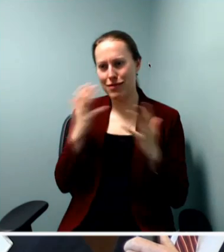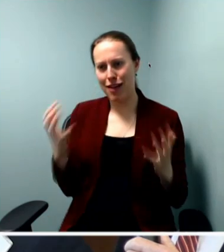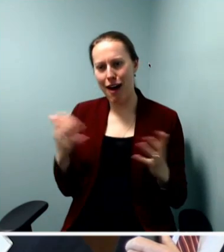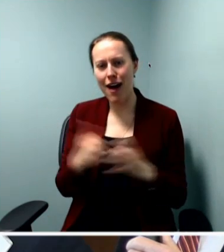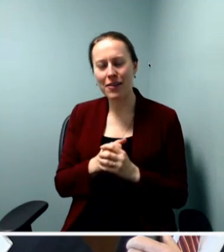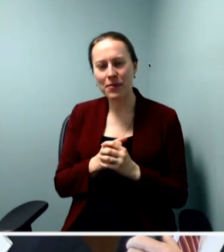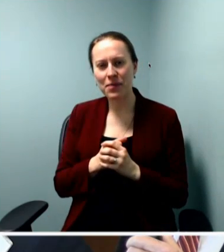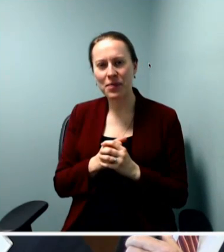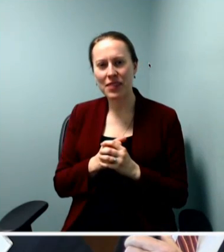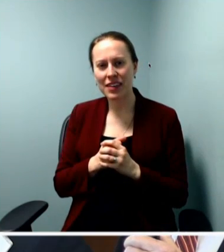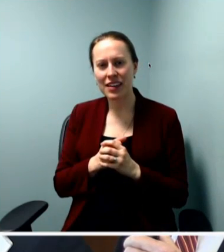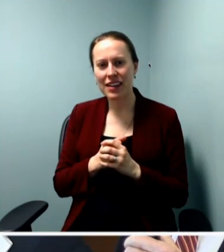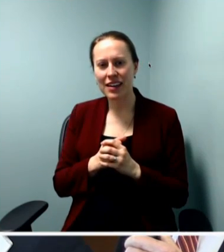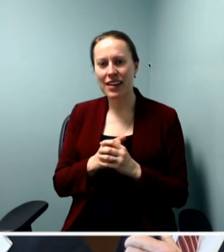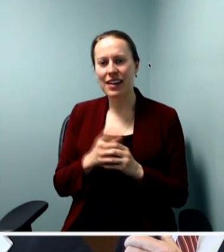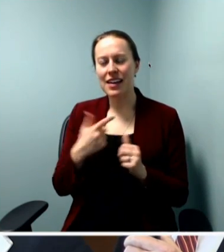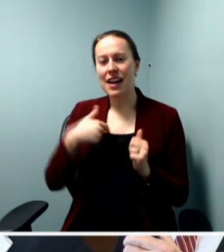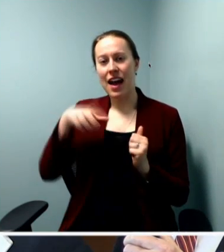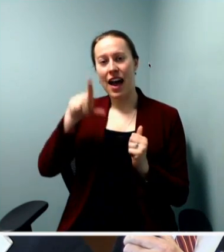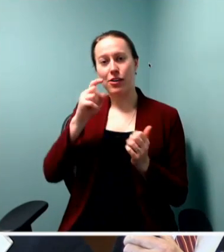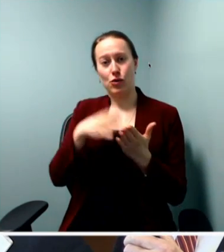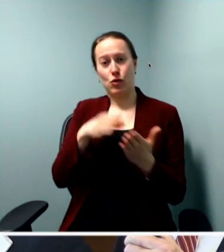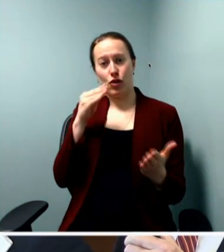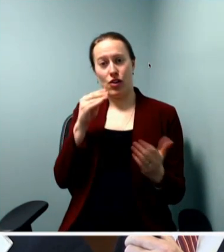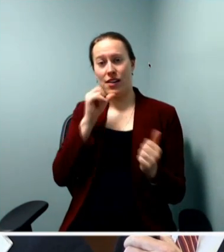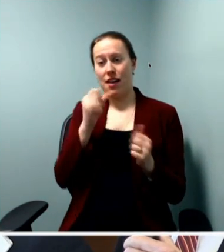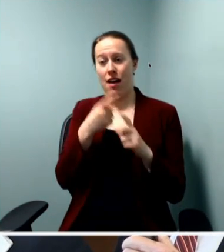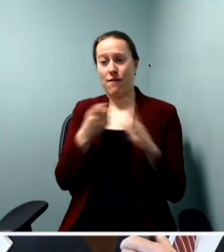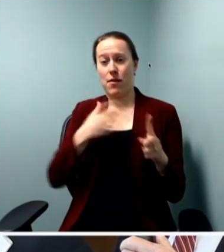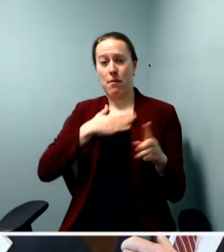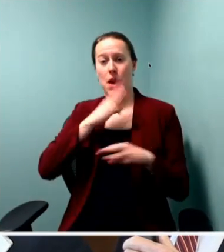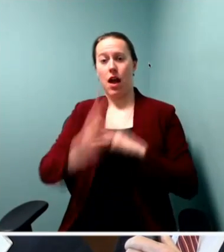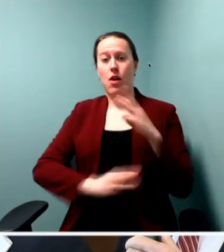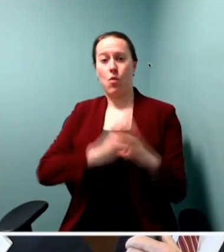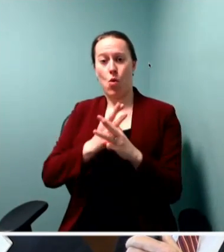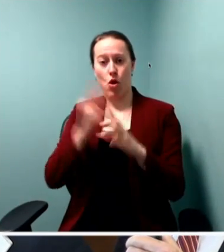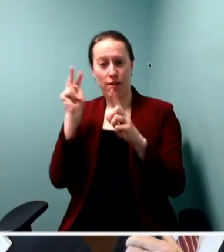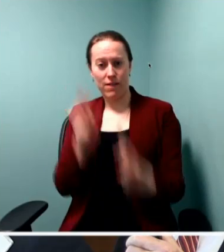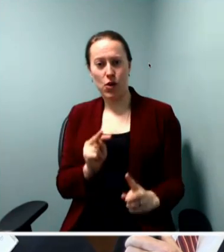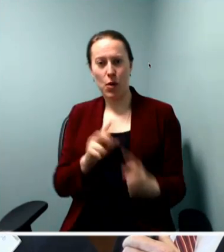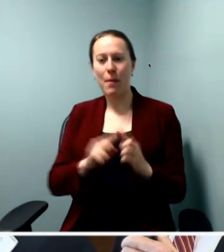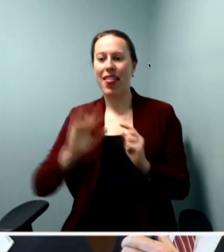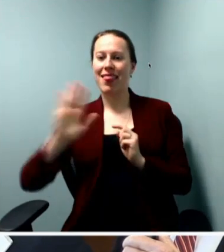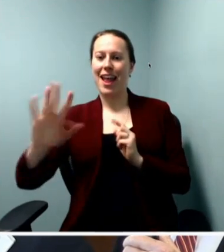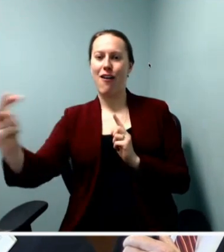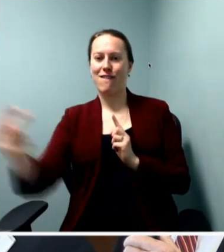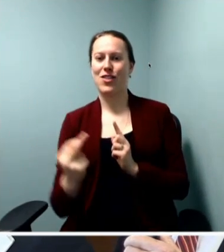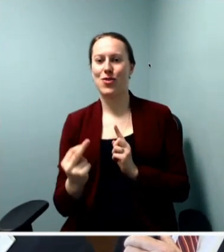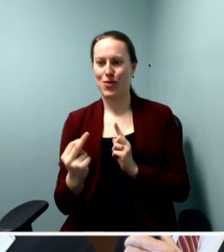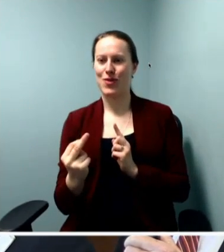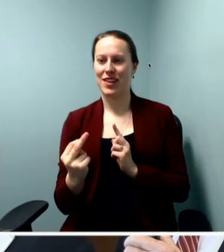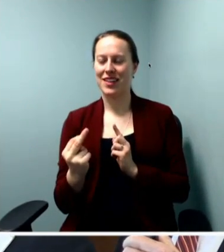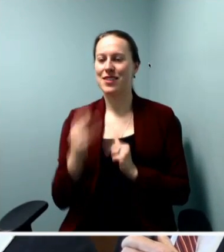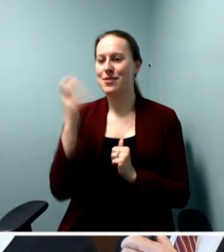I had to learn, not from my worldview of how to do things, but from their worldview. And so, it was pretty transformative for me.